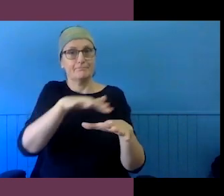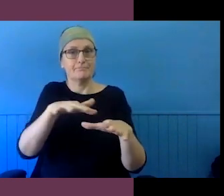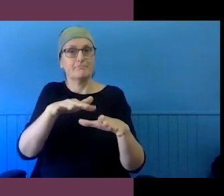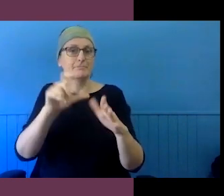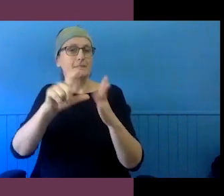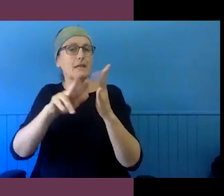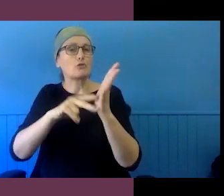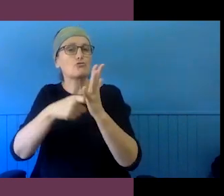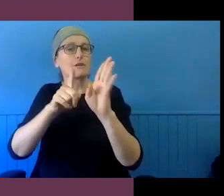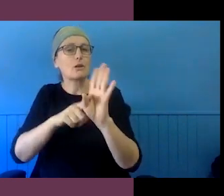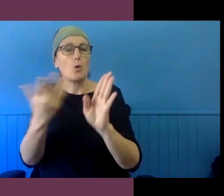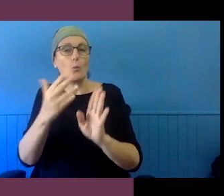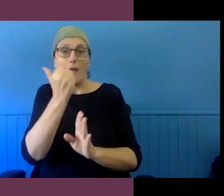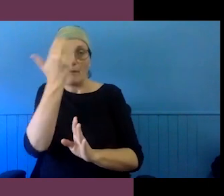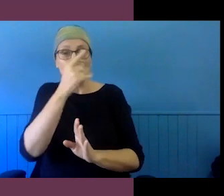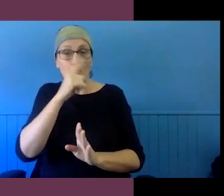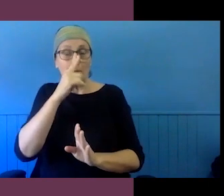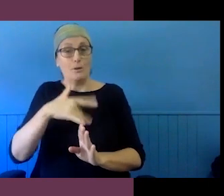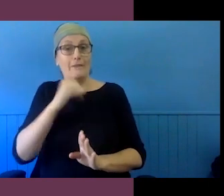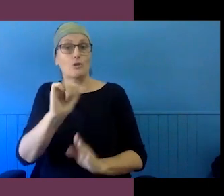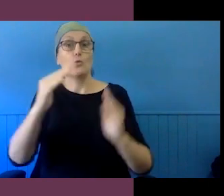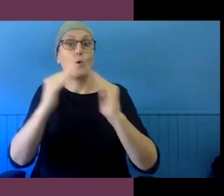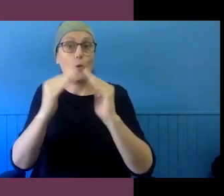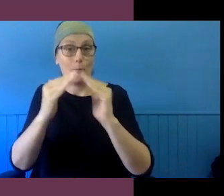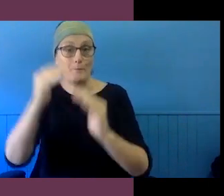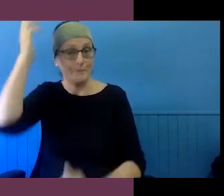and video boxes with our guest speaker and Auslan interpreter. I am